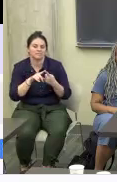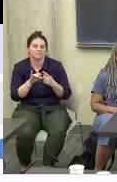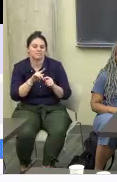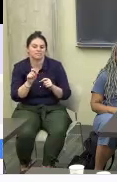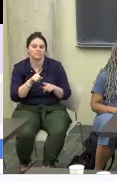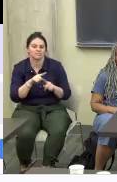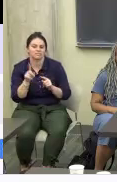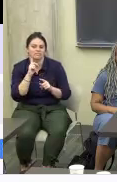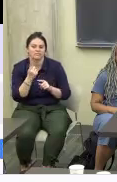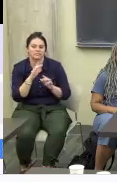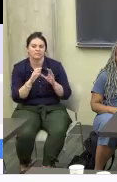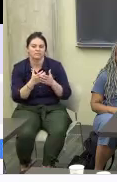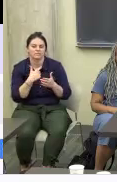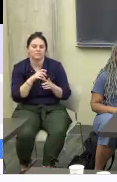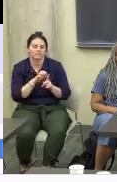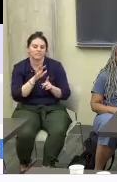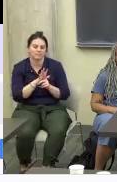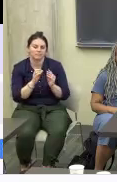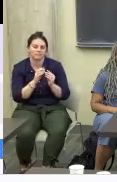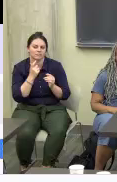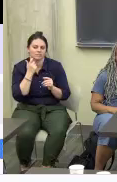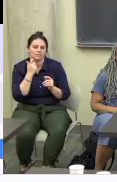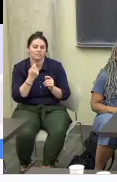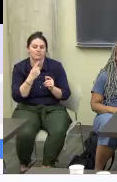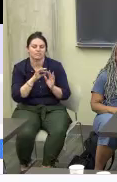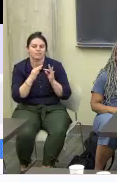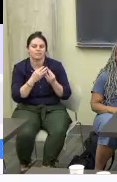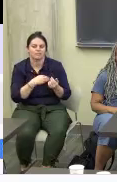one group that I've sort of maybe been exposed to more recently has been like a family member who's